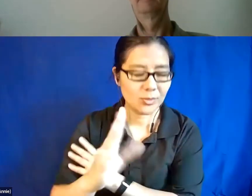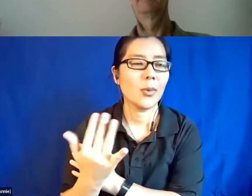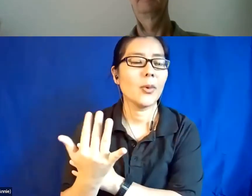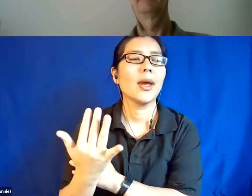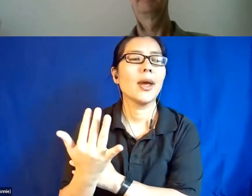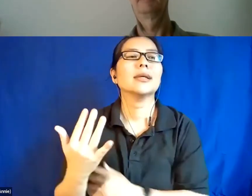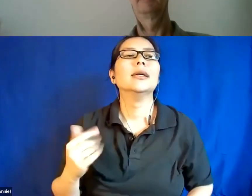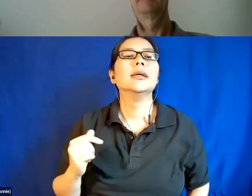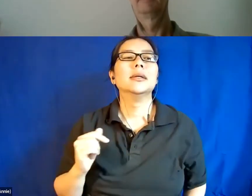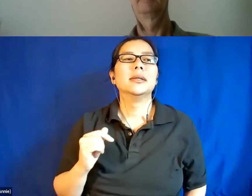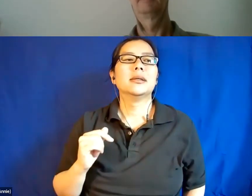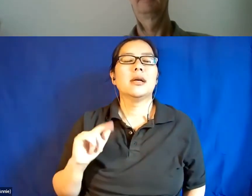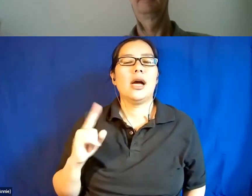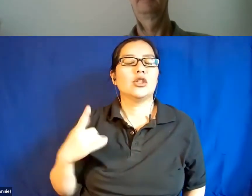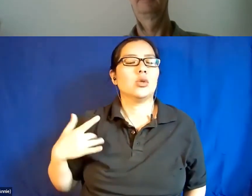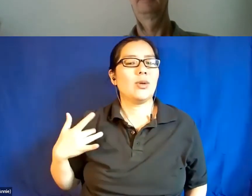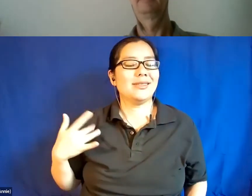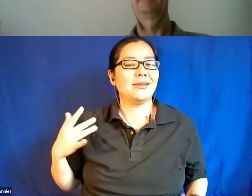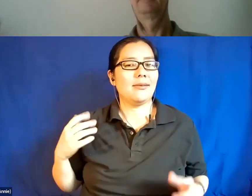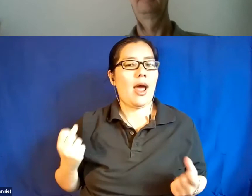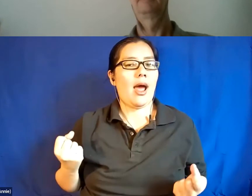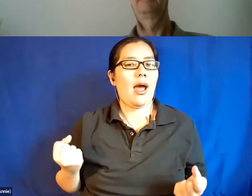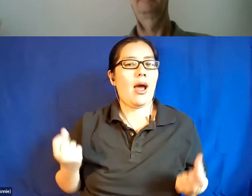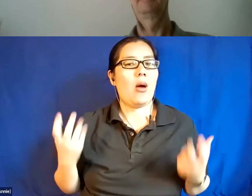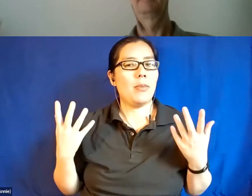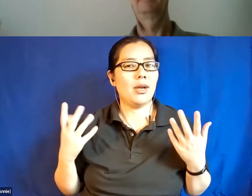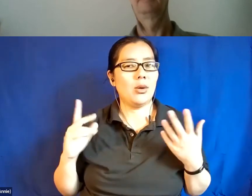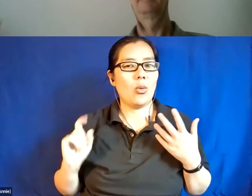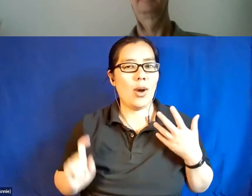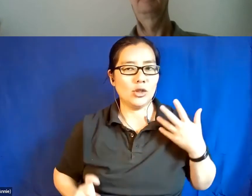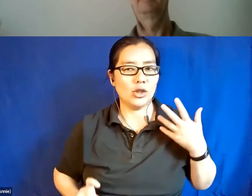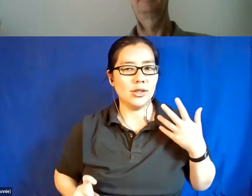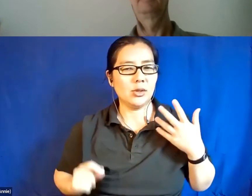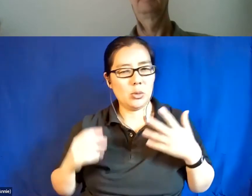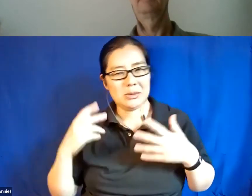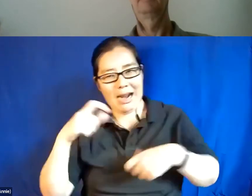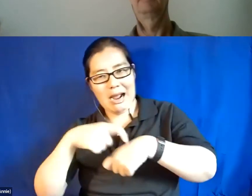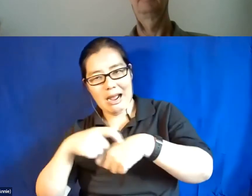I just wanted to get a sense of how many questions we had. I'm sorry. We'll start in on questions